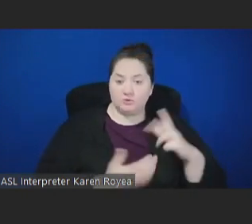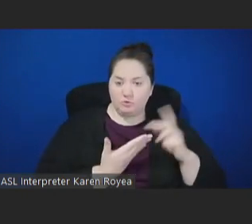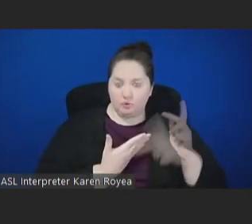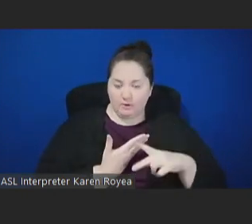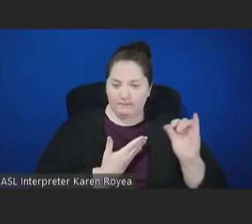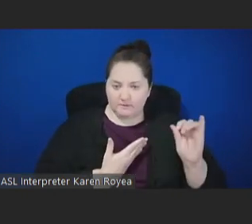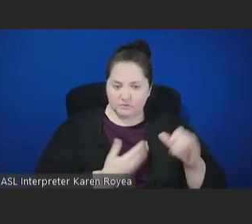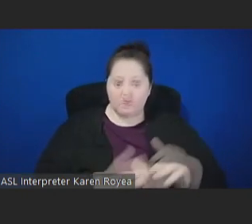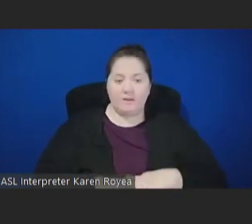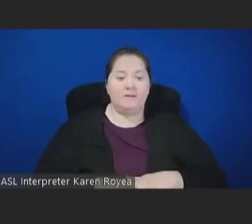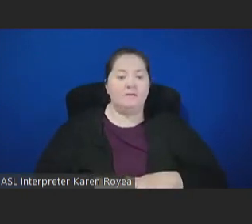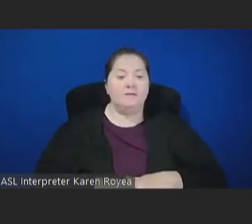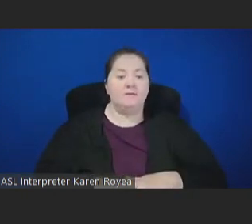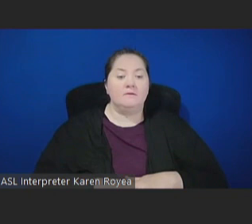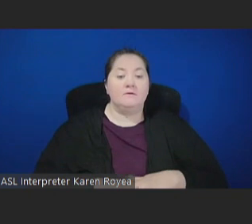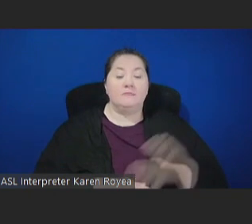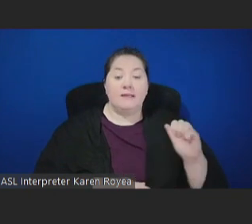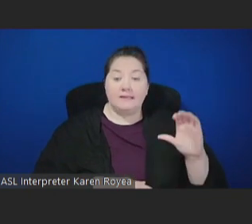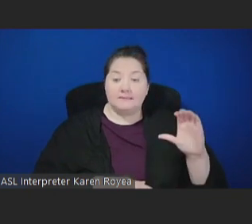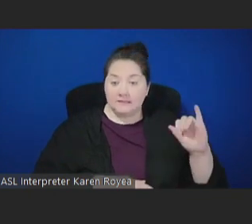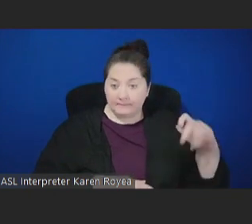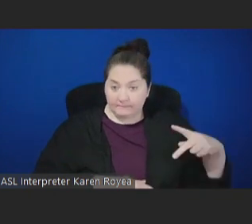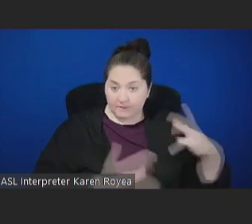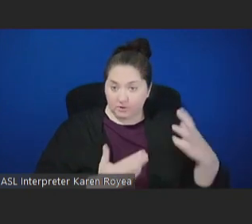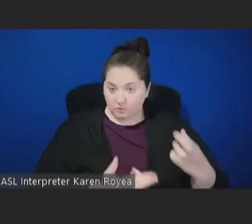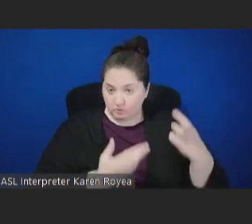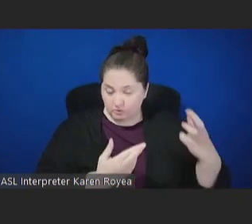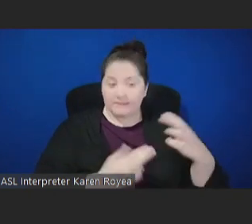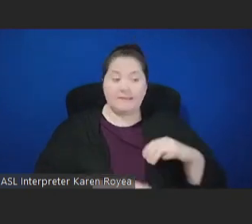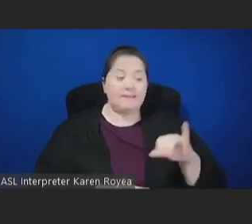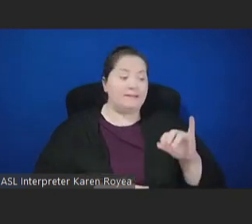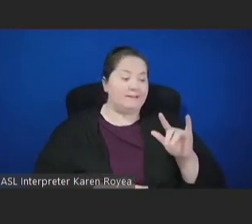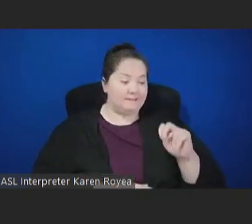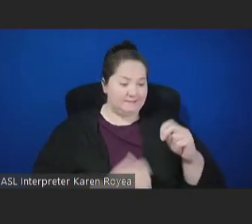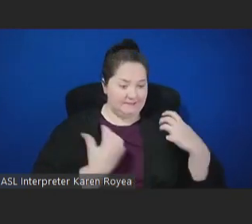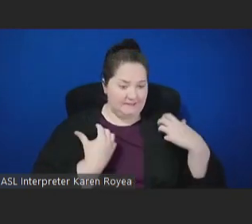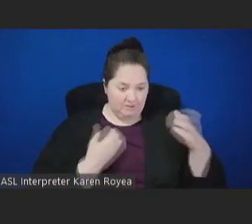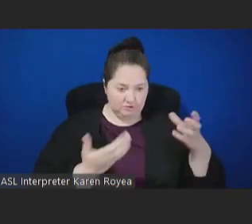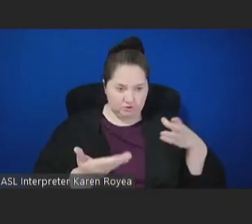Following the ACIP recommendation, the Indian Health Service took action to include the